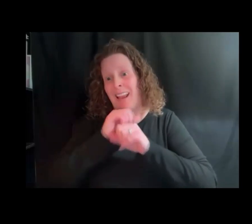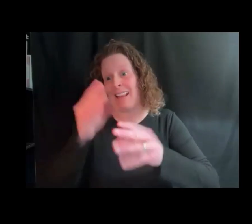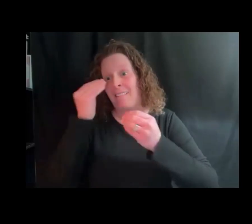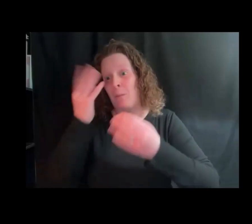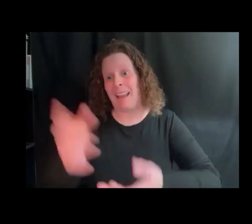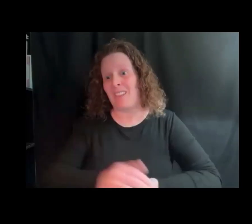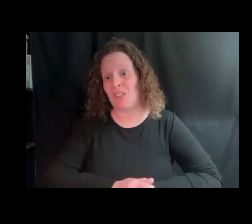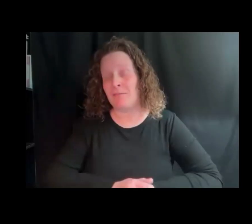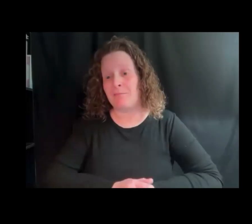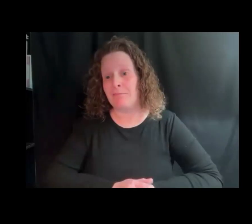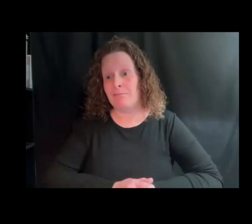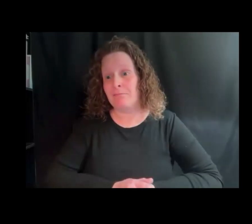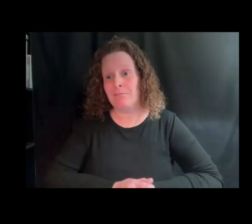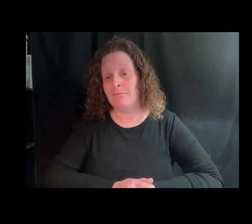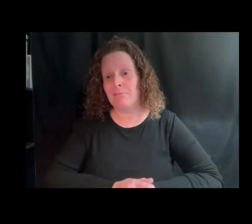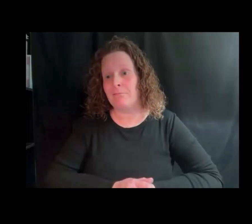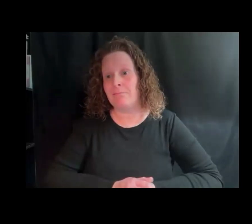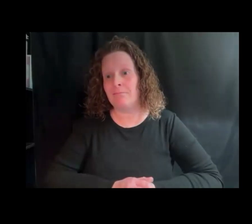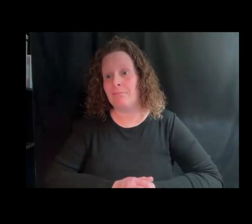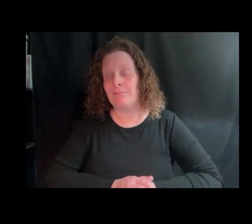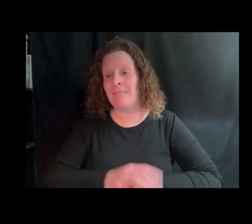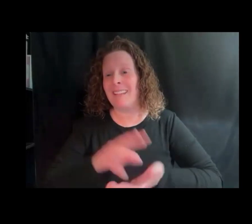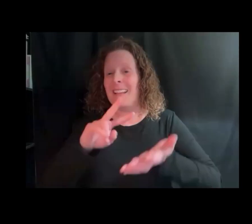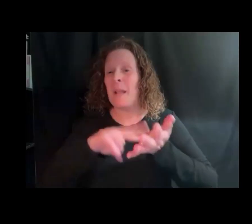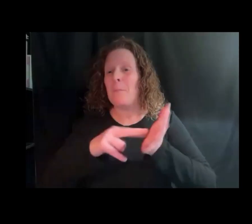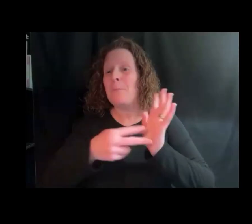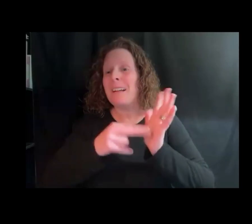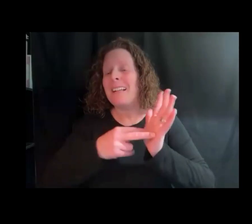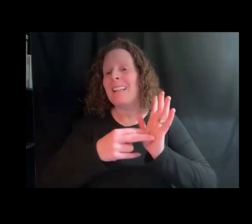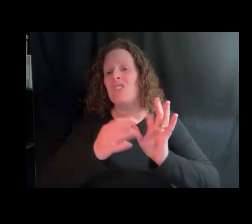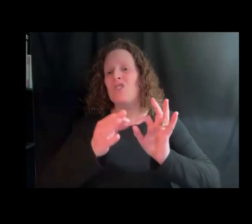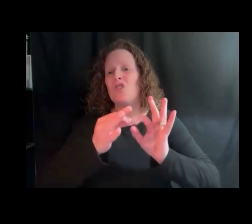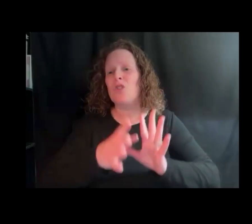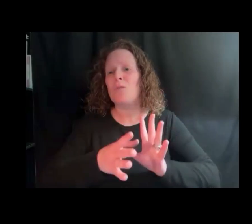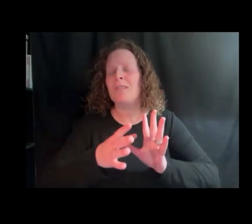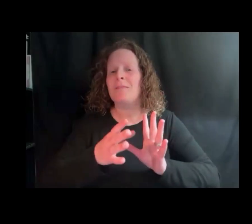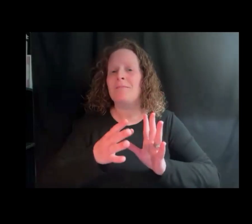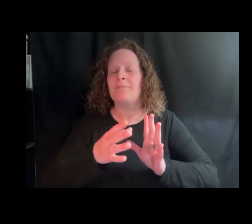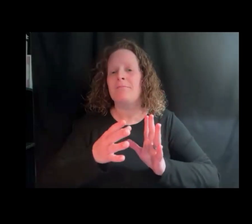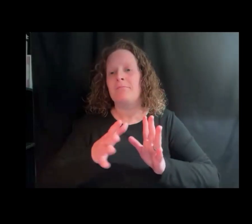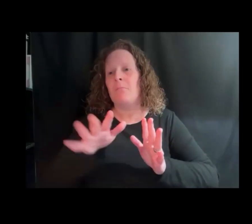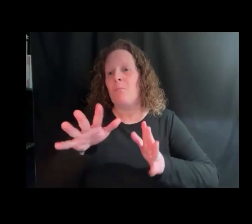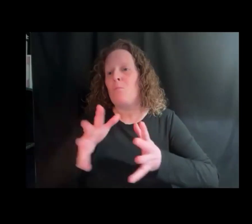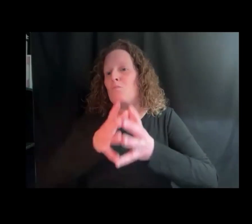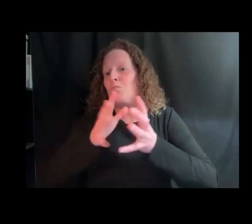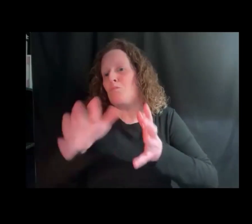That means the student is receiving exactly zero amount of information with that interpreter.